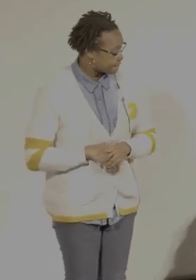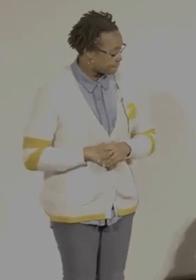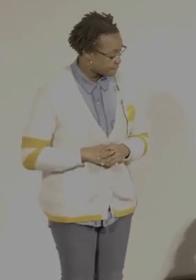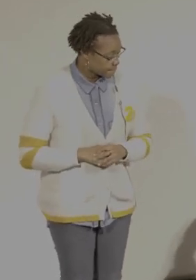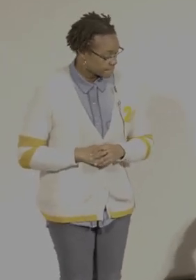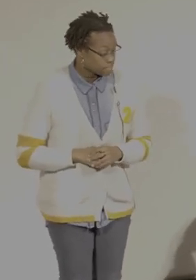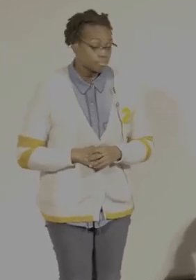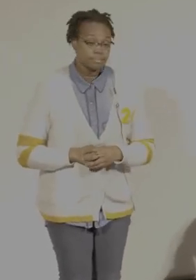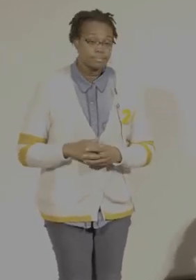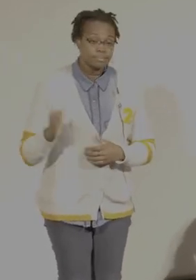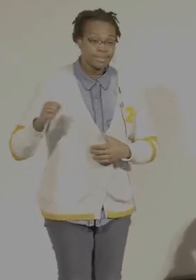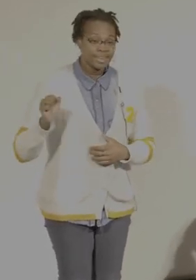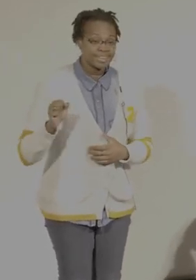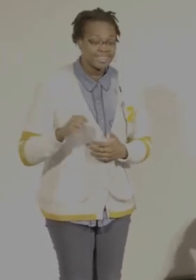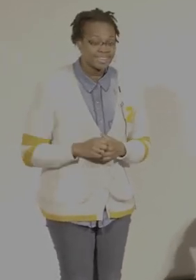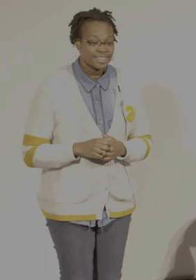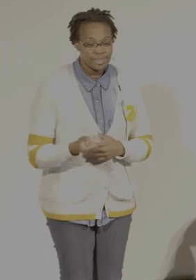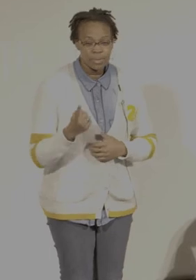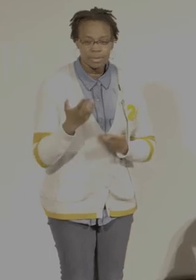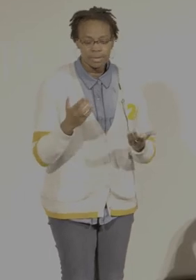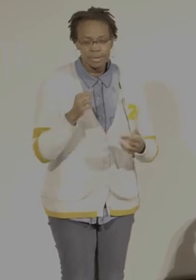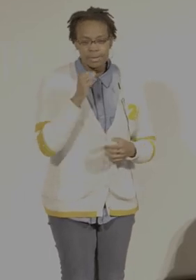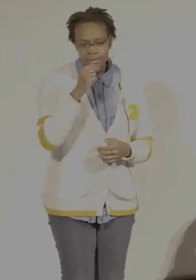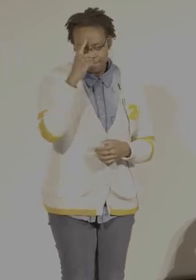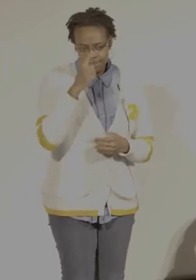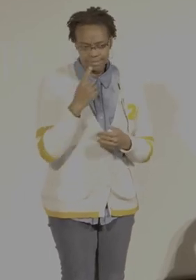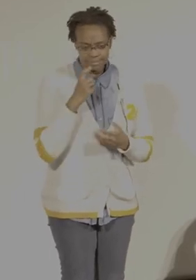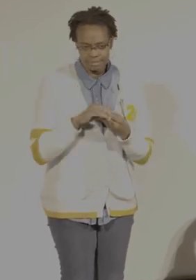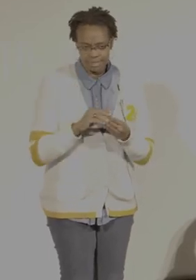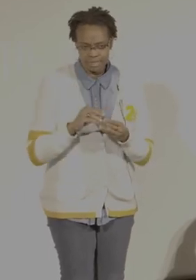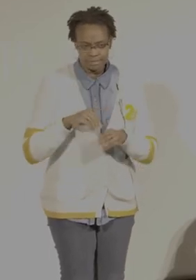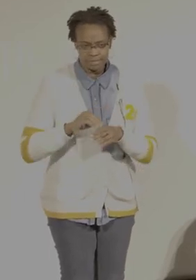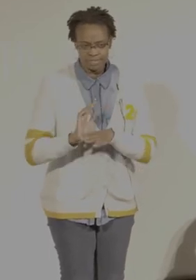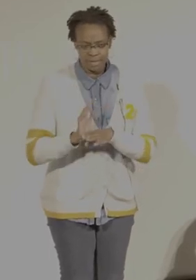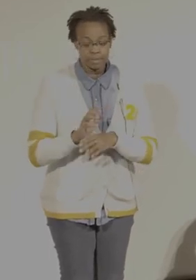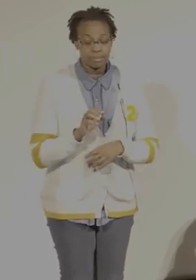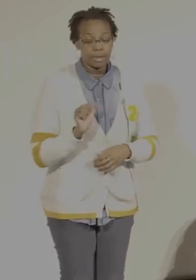Yeah, one thing that we didn't, I don't think we mentioned in the film is that Alexei's team